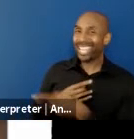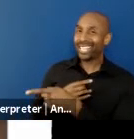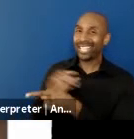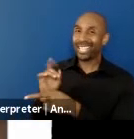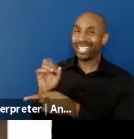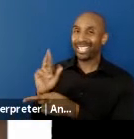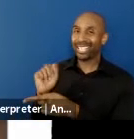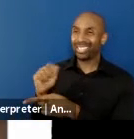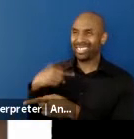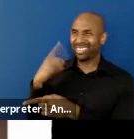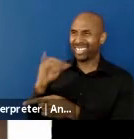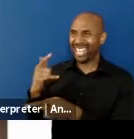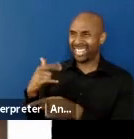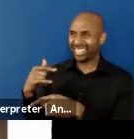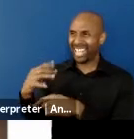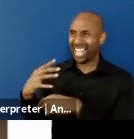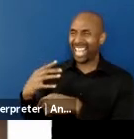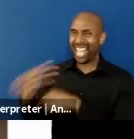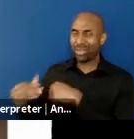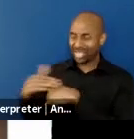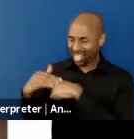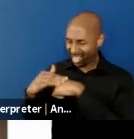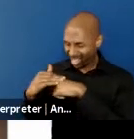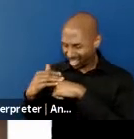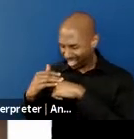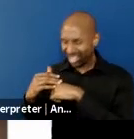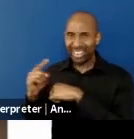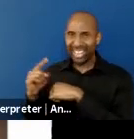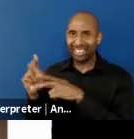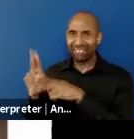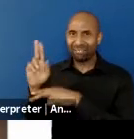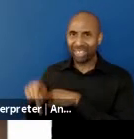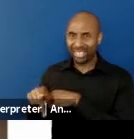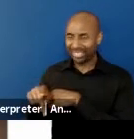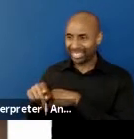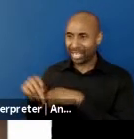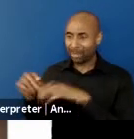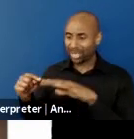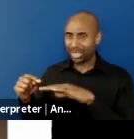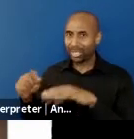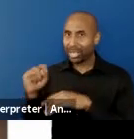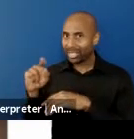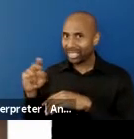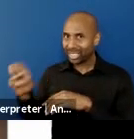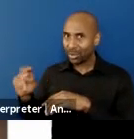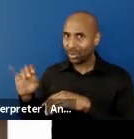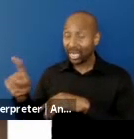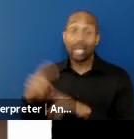I can remember growing up, he had these VHS tapes of the world's greatest fights. Joe Louis, Jack Dempsey.